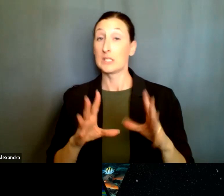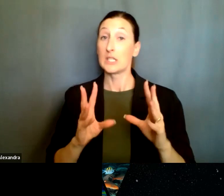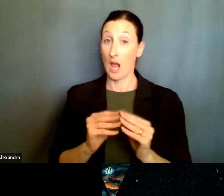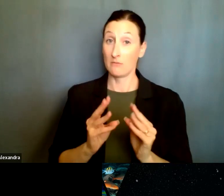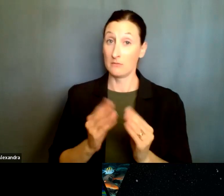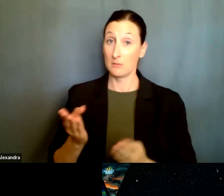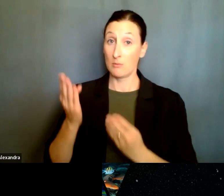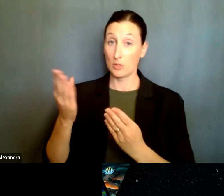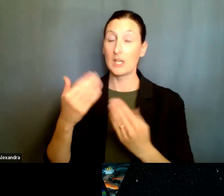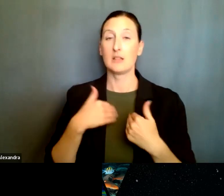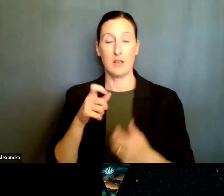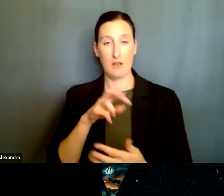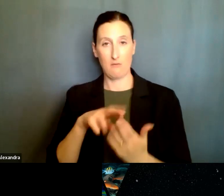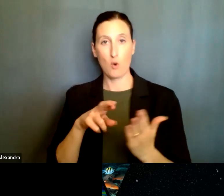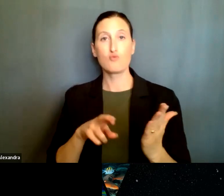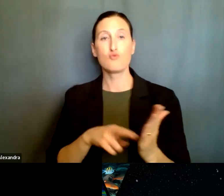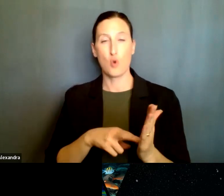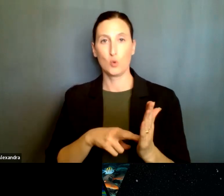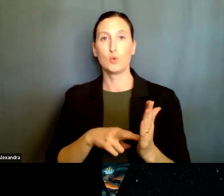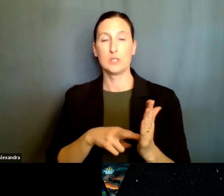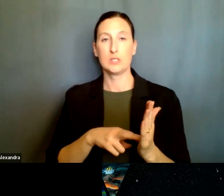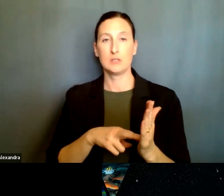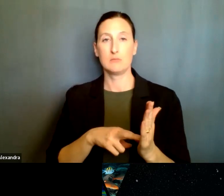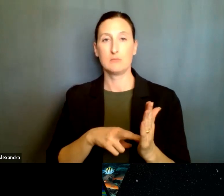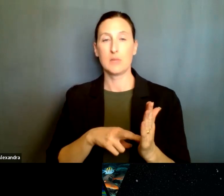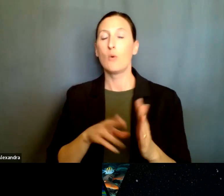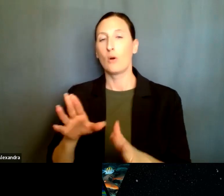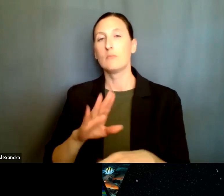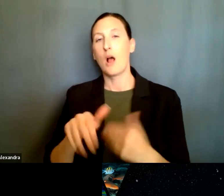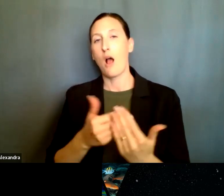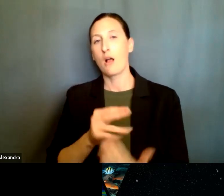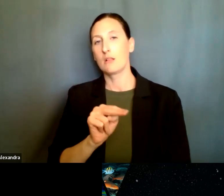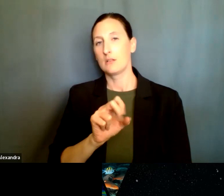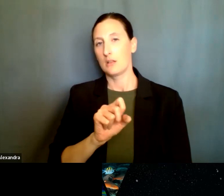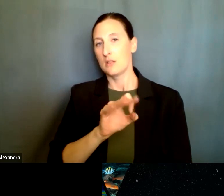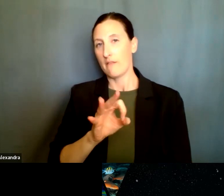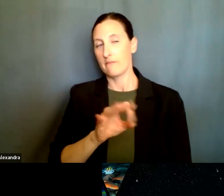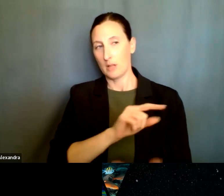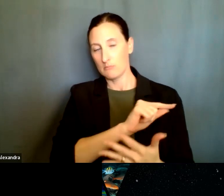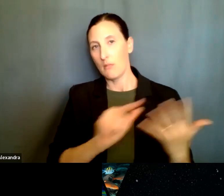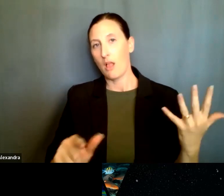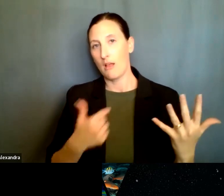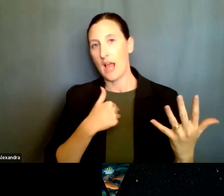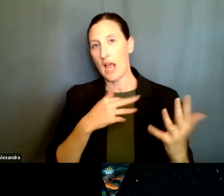rules about those and those are across all NSF. If you want to apply for something as